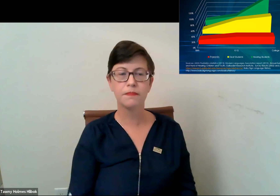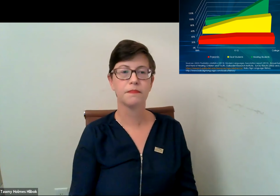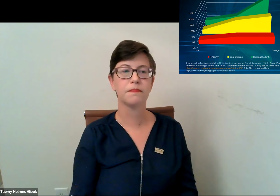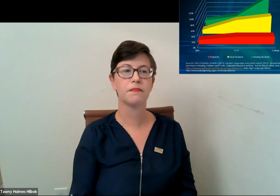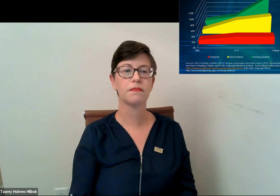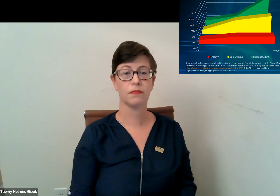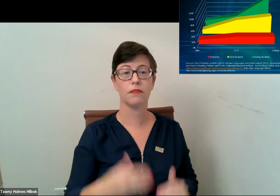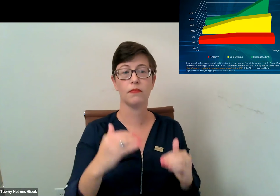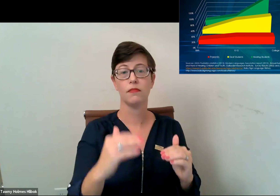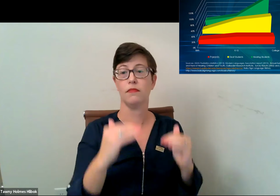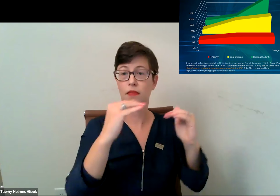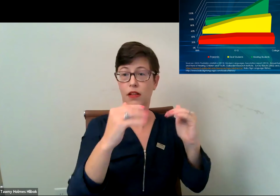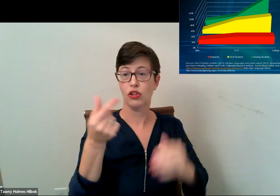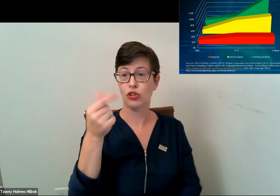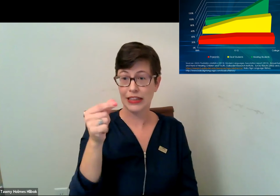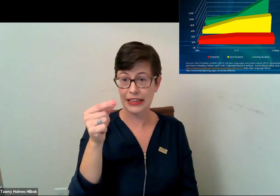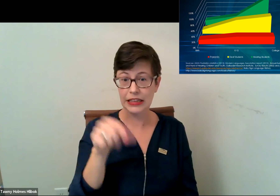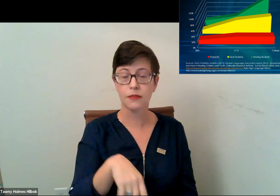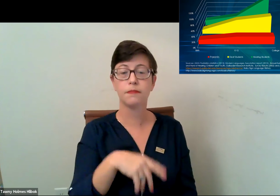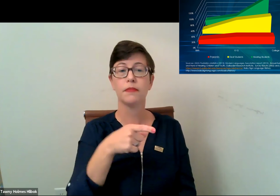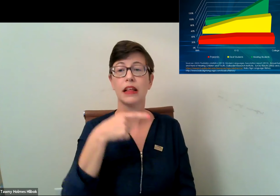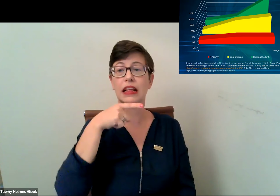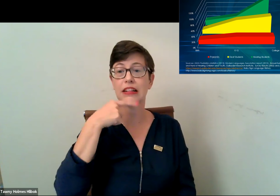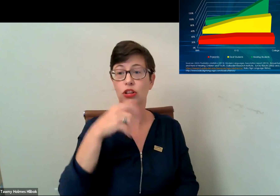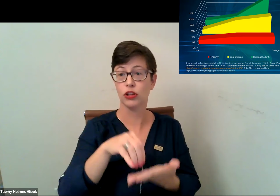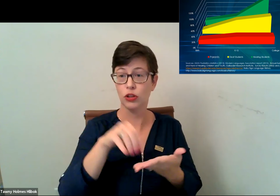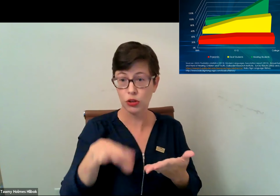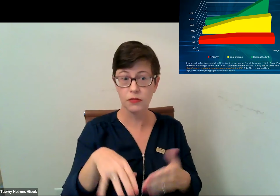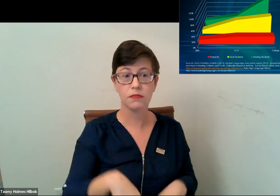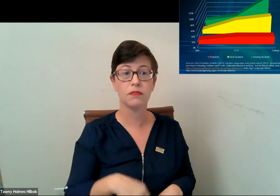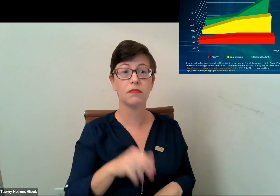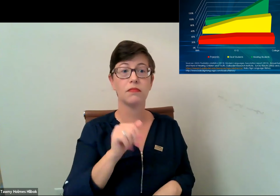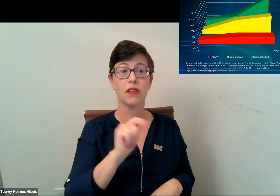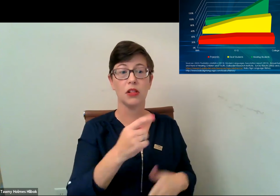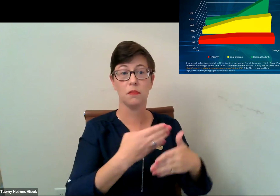But it's not a significant jump. Moving on to the green sector which represents hearing students.